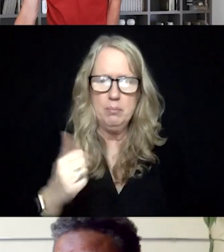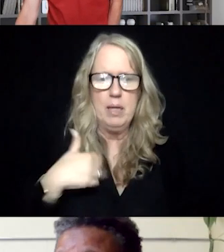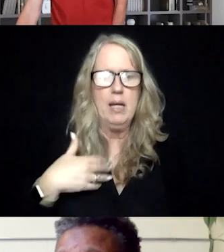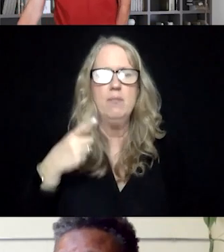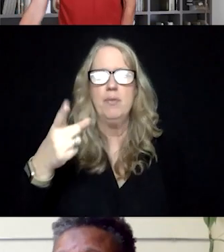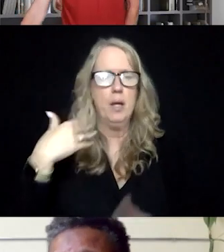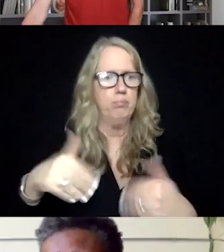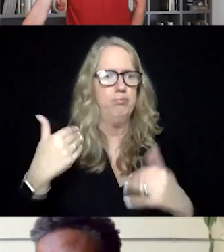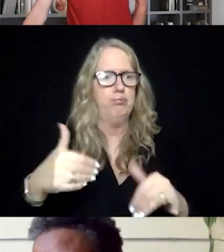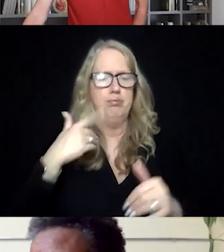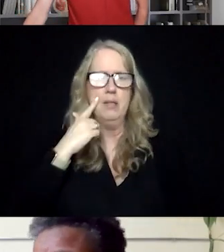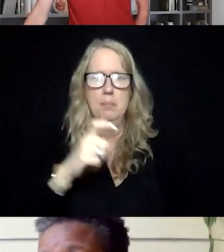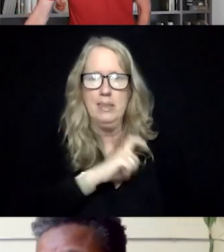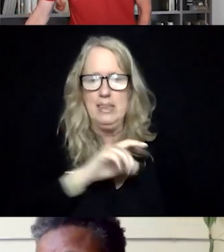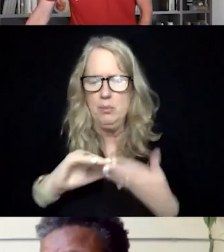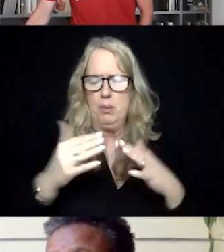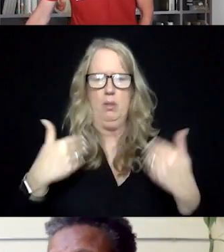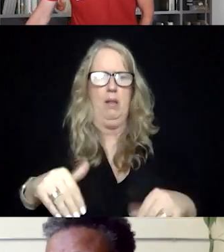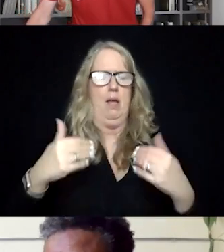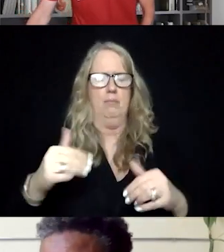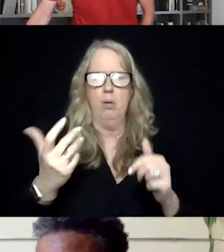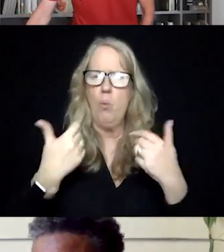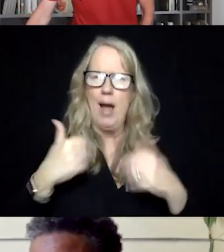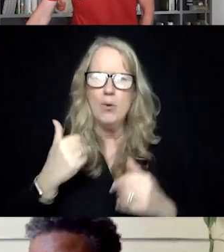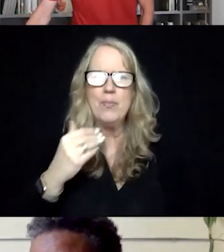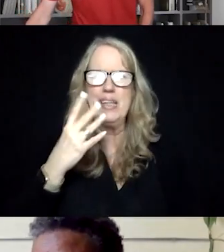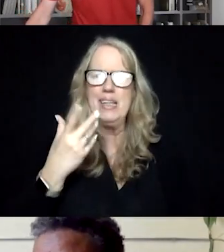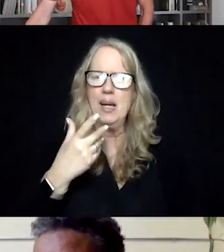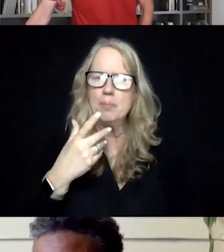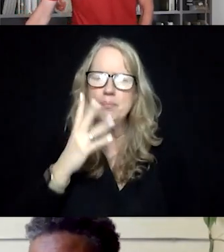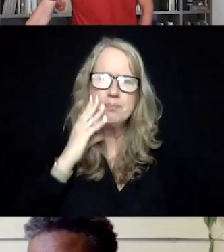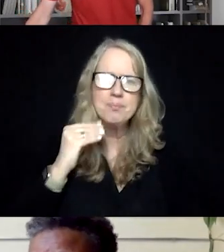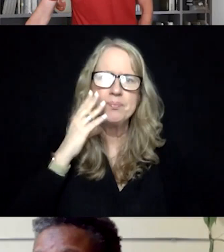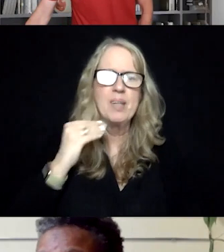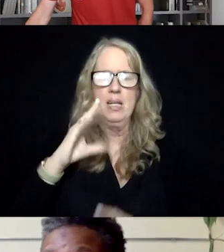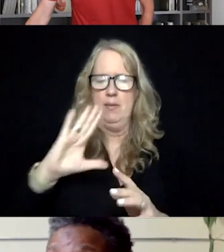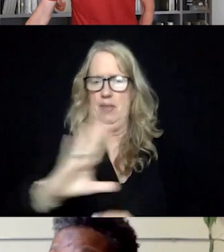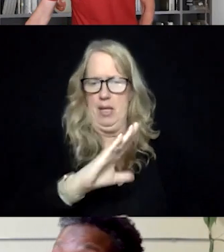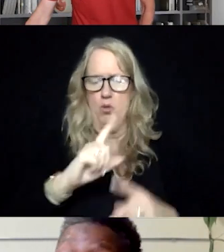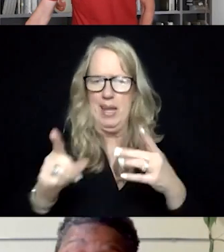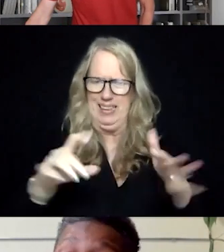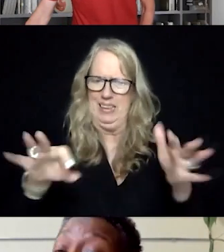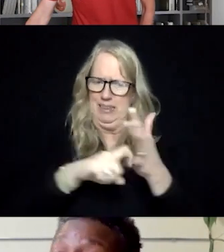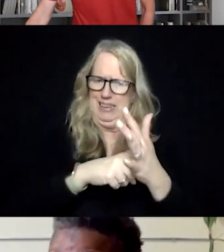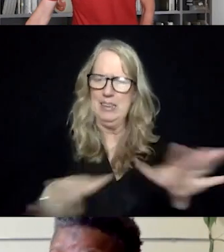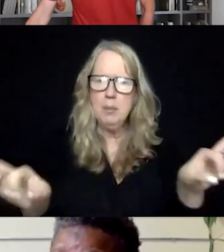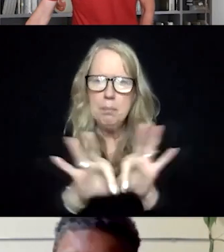THERE IS A LOT OF RESPONSE? IS THERE A LOT OF DISTRUST IN